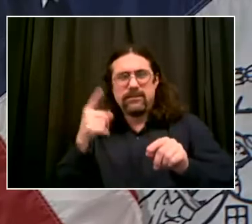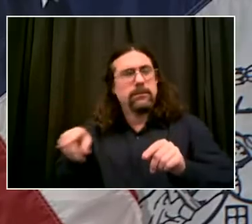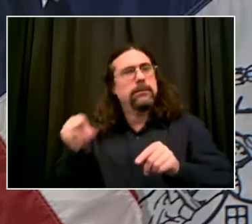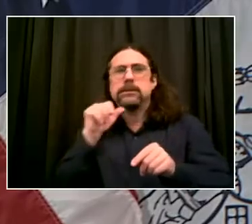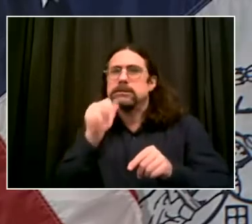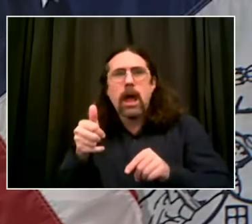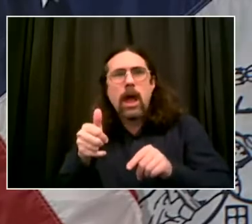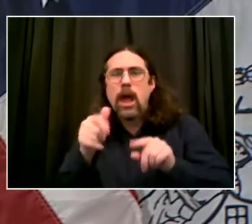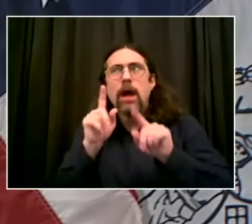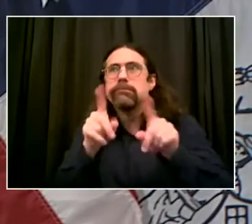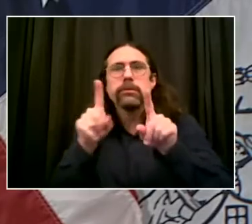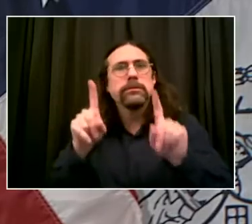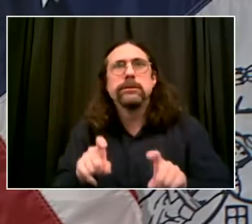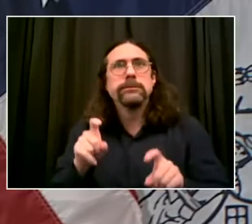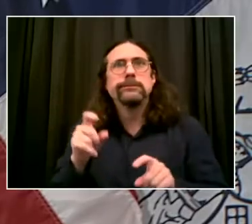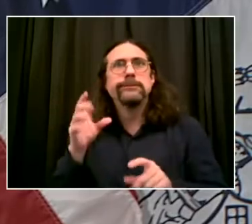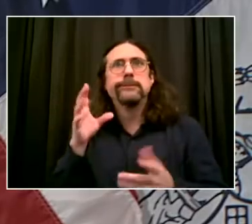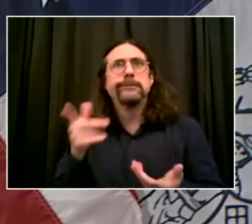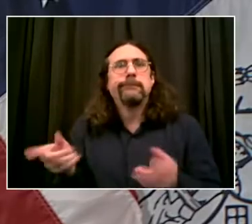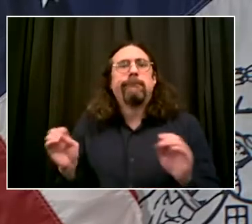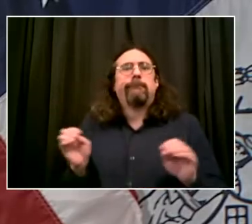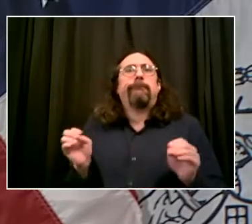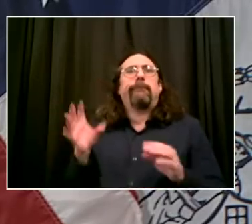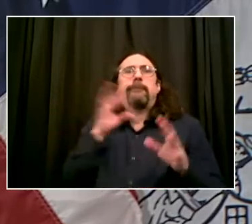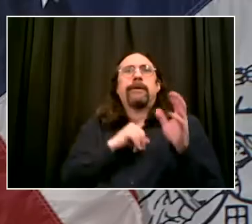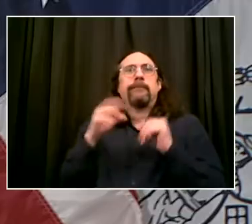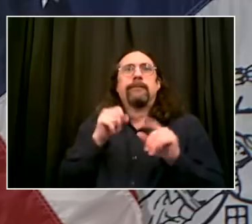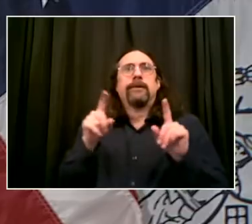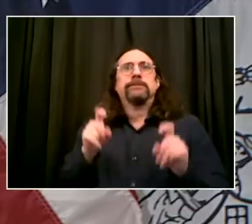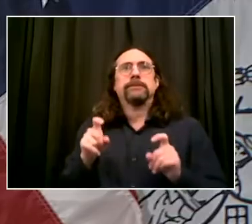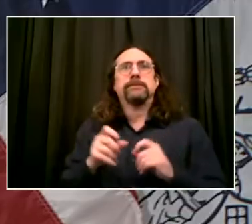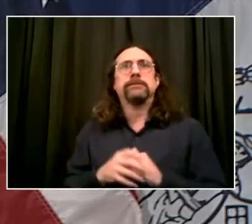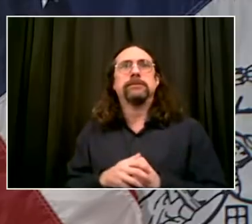LOCAL POSITIVITY ARTETE AND D M I'NO LOOKING TO HEAR ABOUT THE LONG- STANDING RELATIONSHIPS BUT I'M